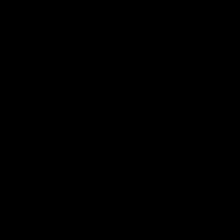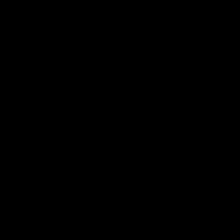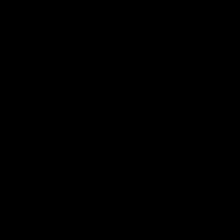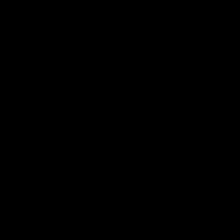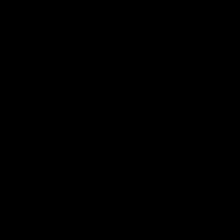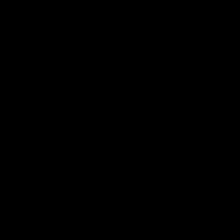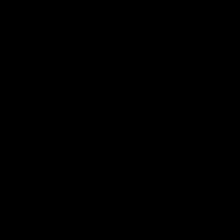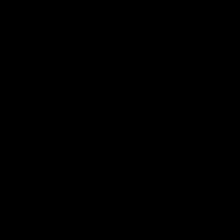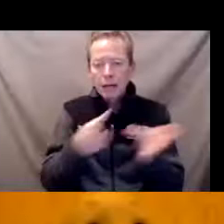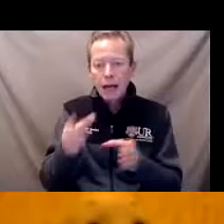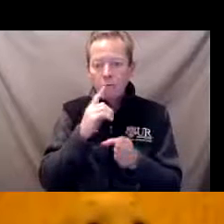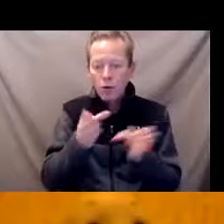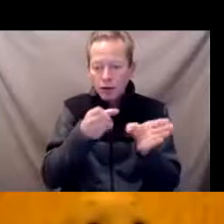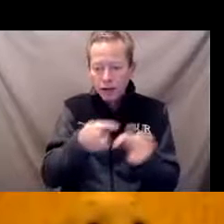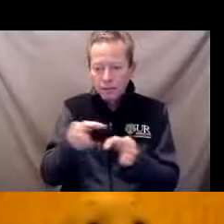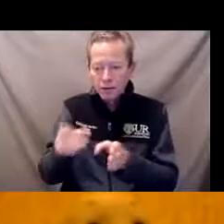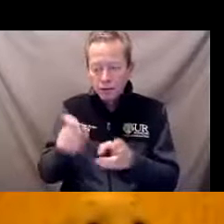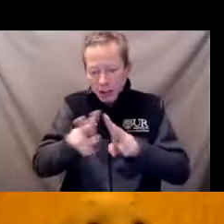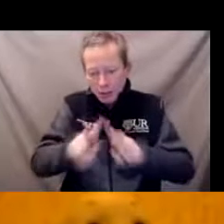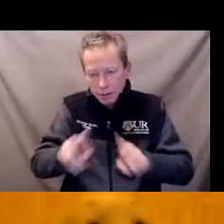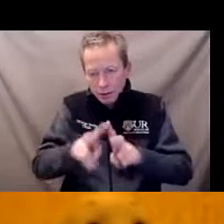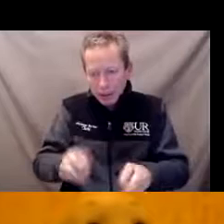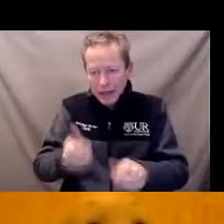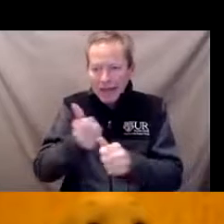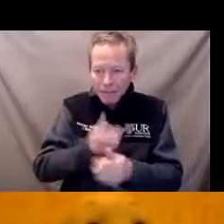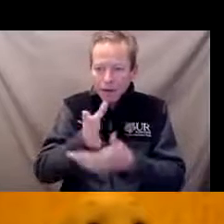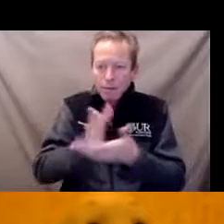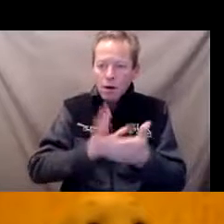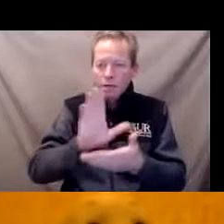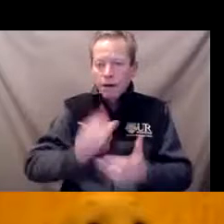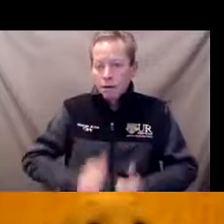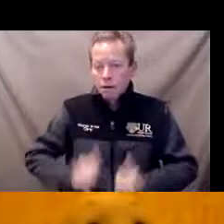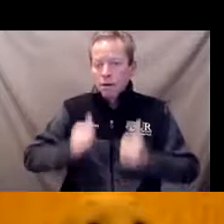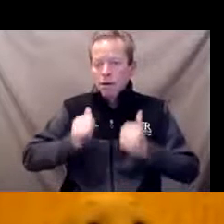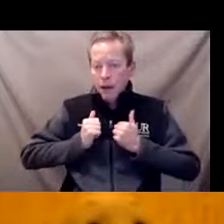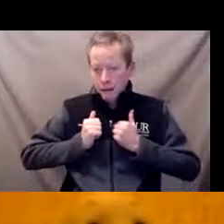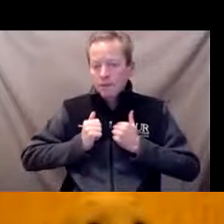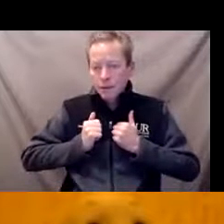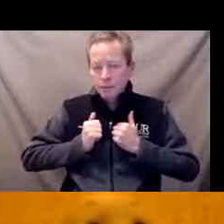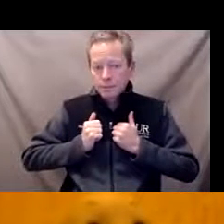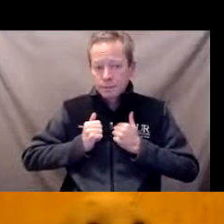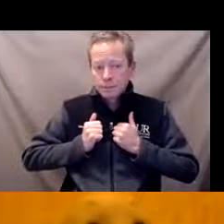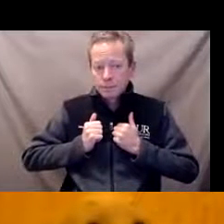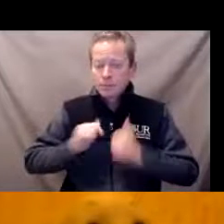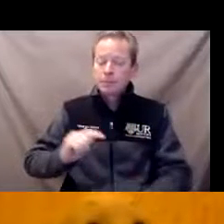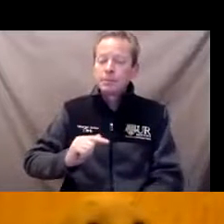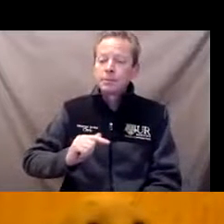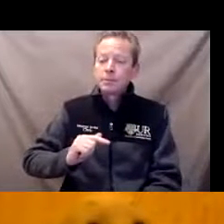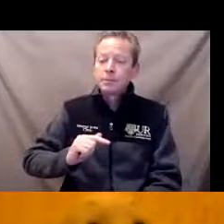individual, we need to look at every aspect of their life. next slide Holly. So these are some